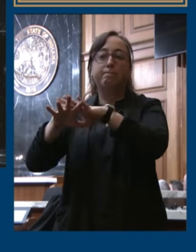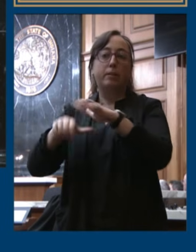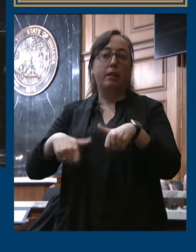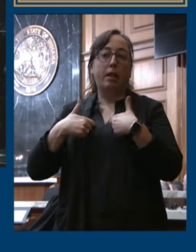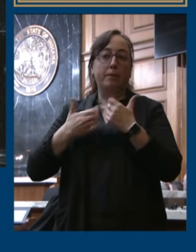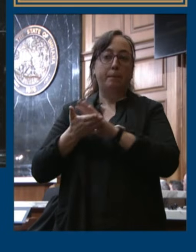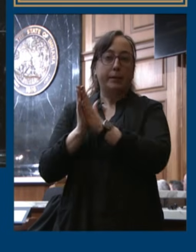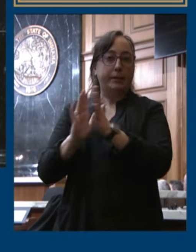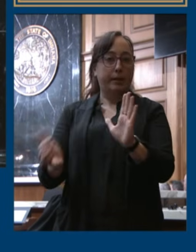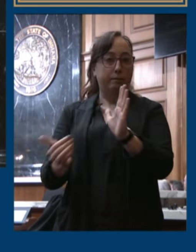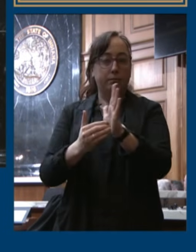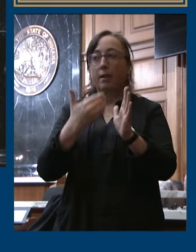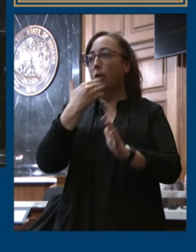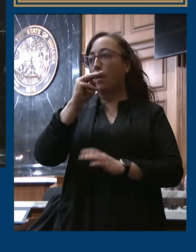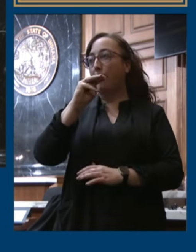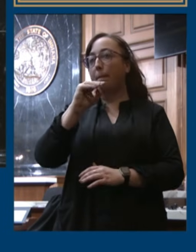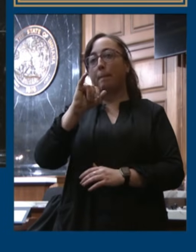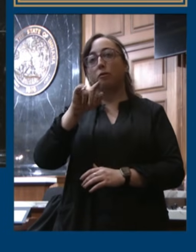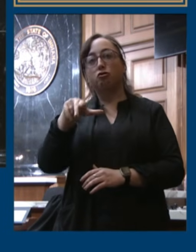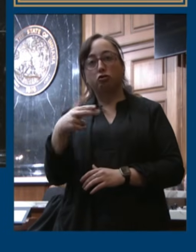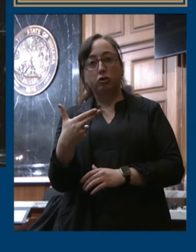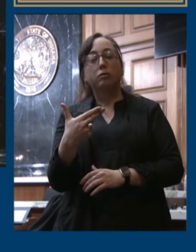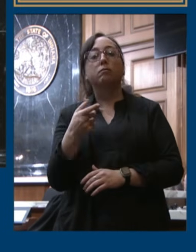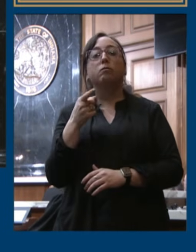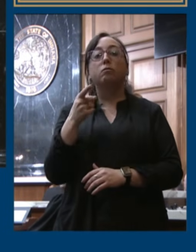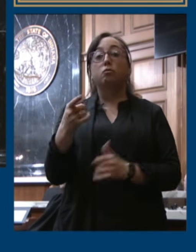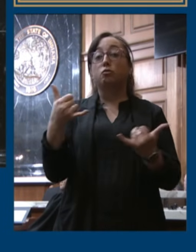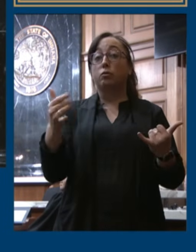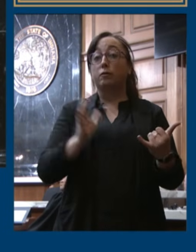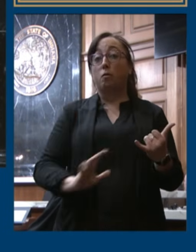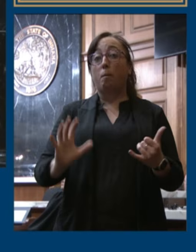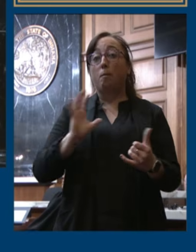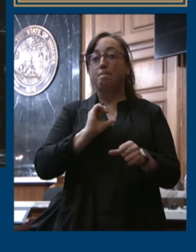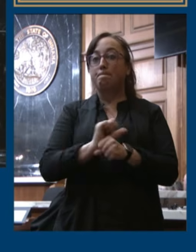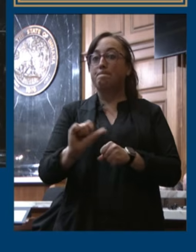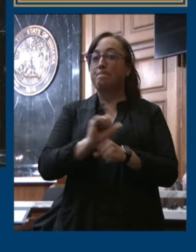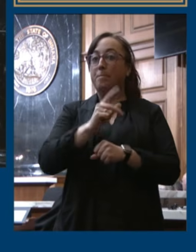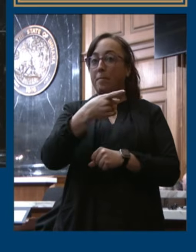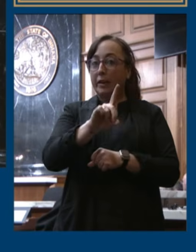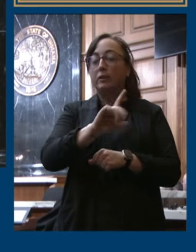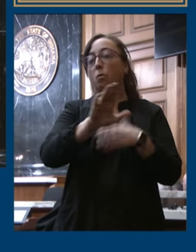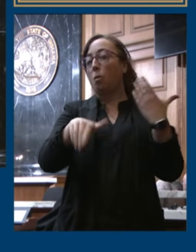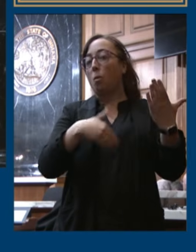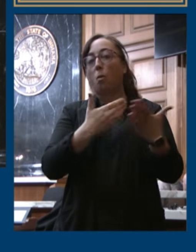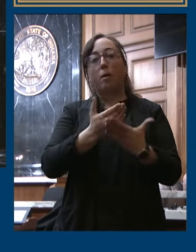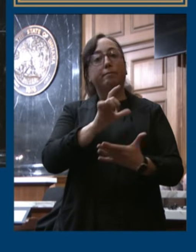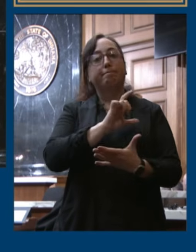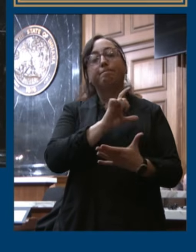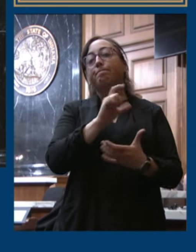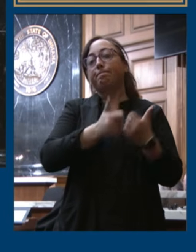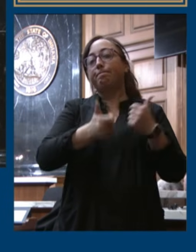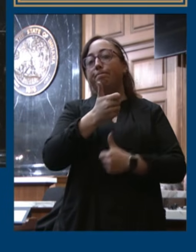THANK YOU, MITCH. WILL YOU AND ALL CURRENT OR FORMER HARDWORKING PUBLIC DEFENDERS AND DEPUTY PUBLIC DEFENDERS HERE TODAY